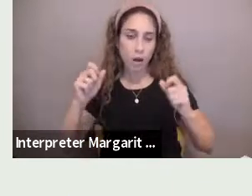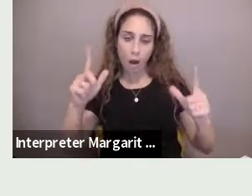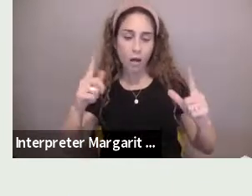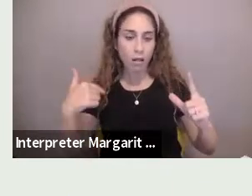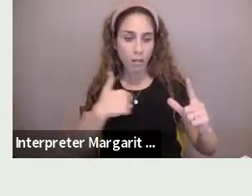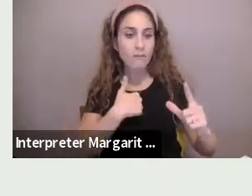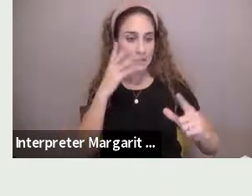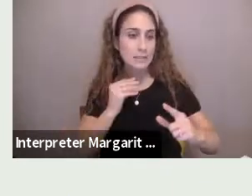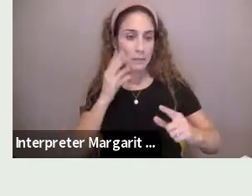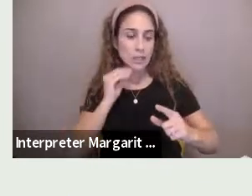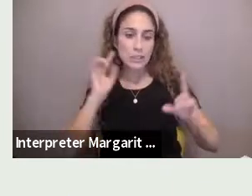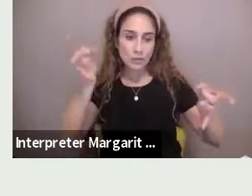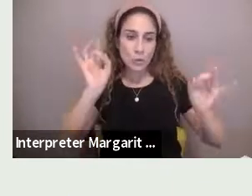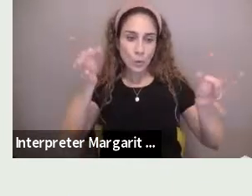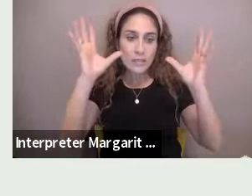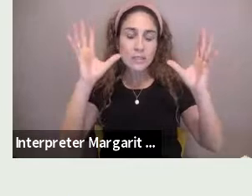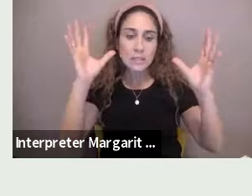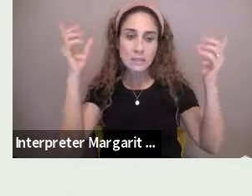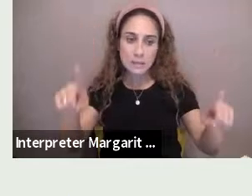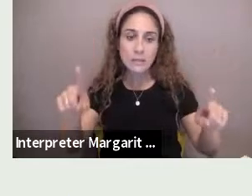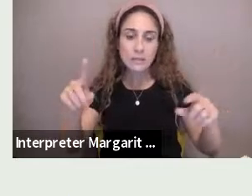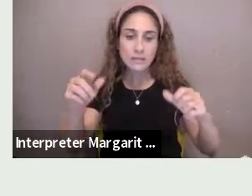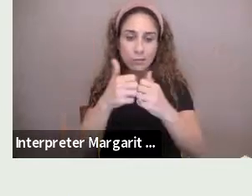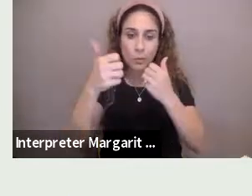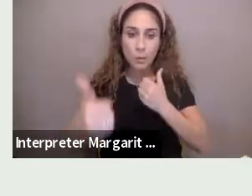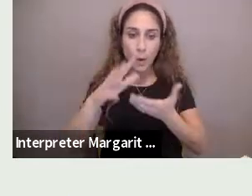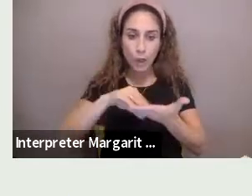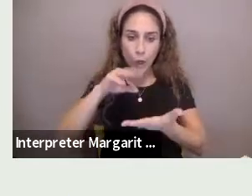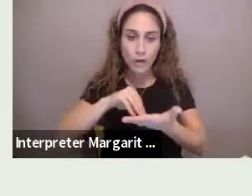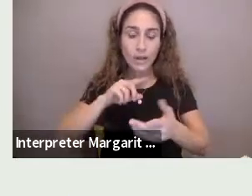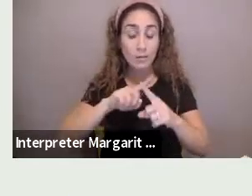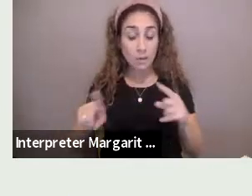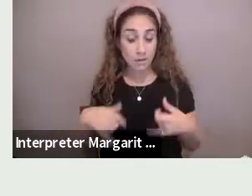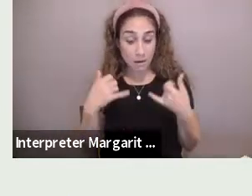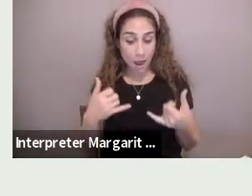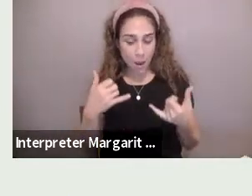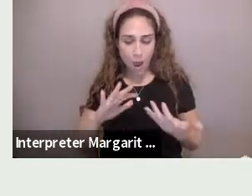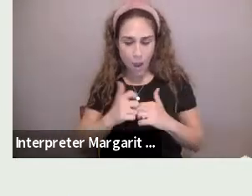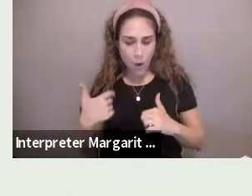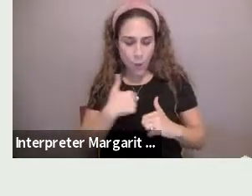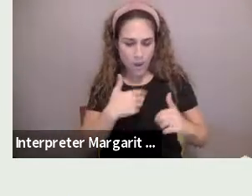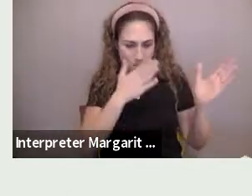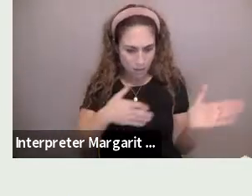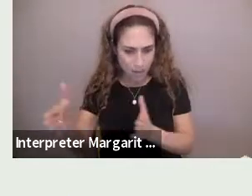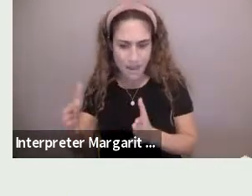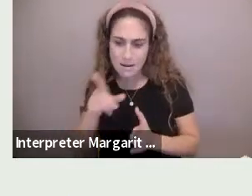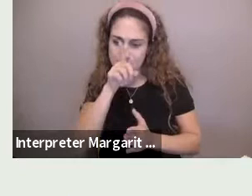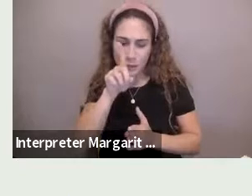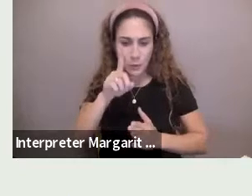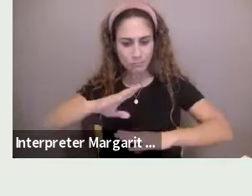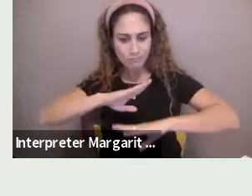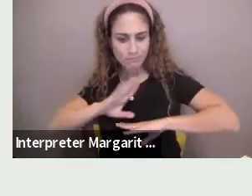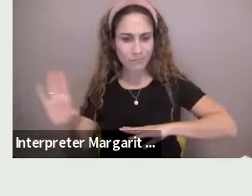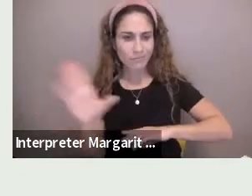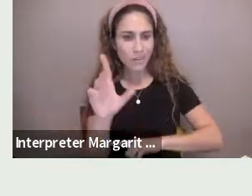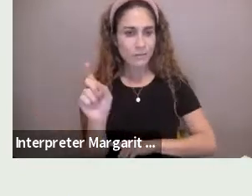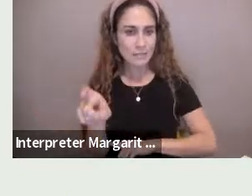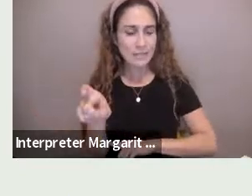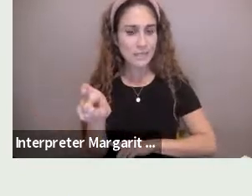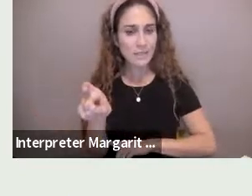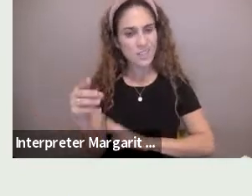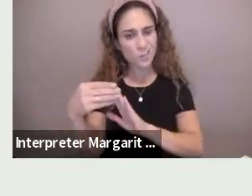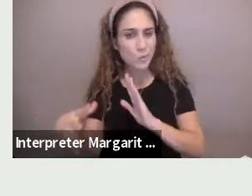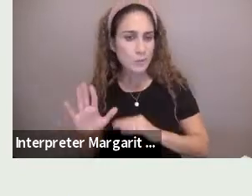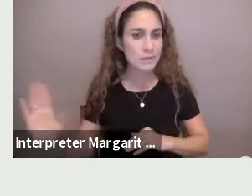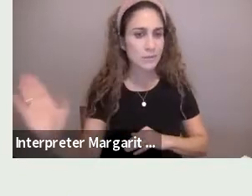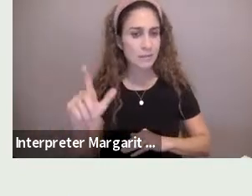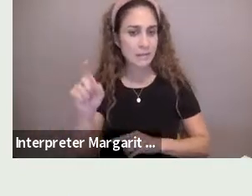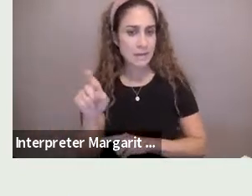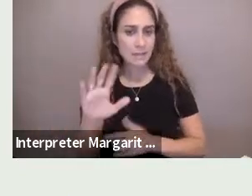Brian Boomer: But we've had some time. So how do we take those steps to ensure that the needs of students to get online are met, and how do we move into intentional remote learning